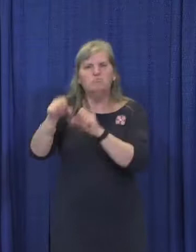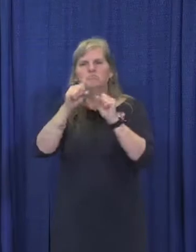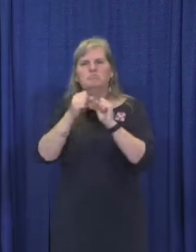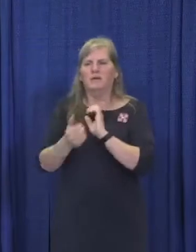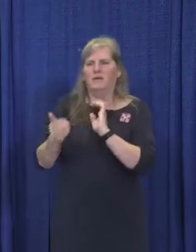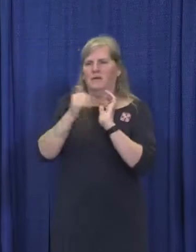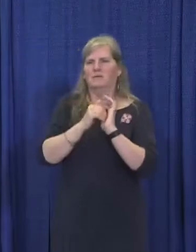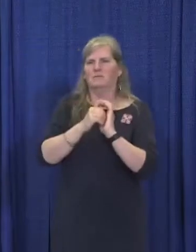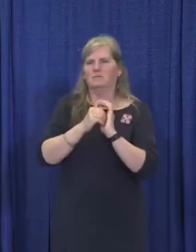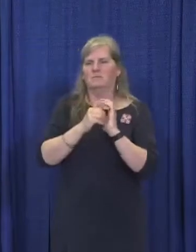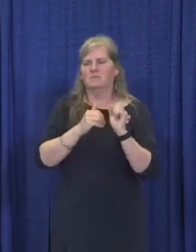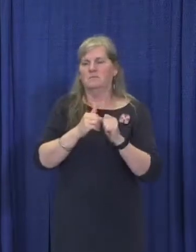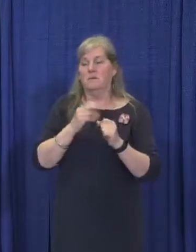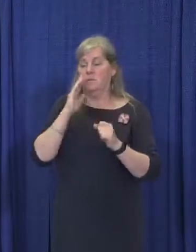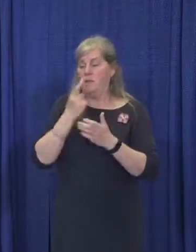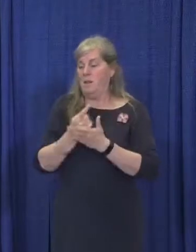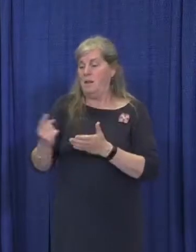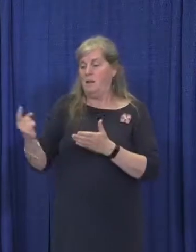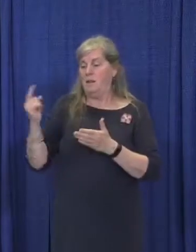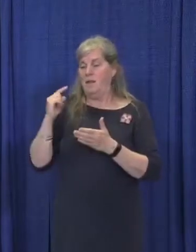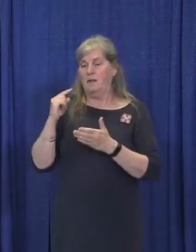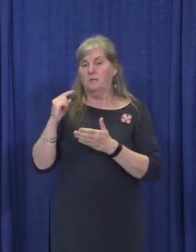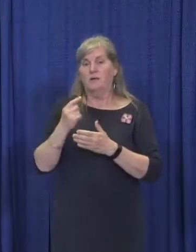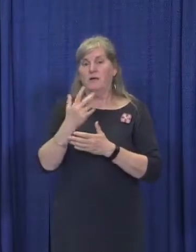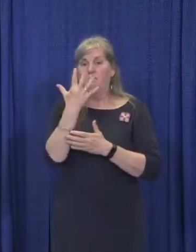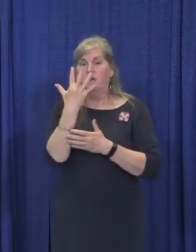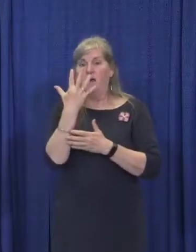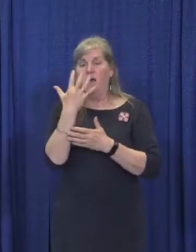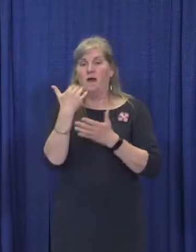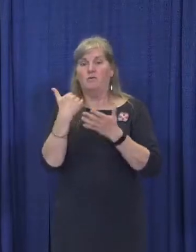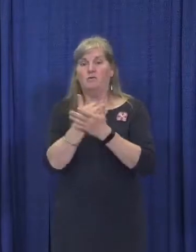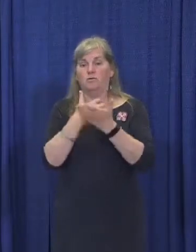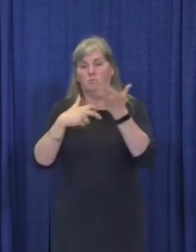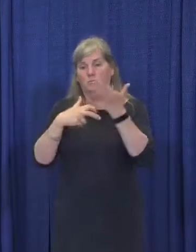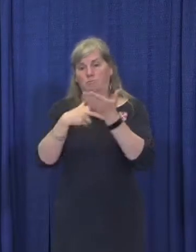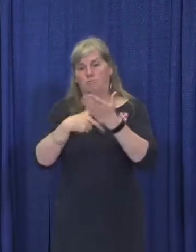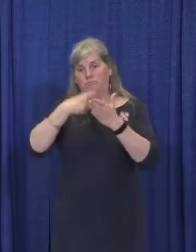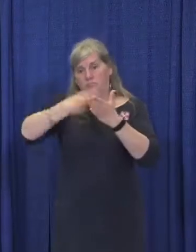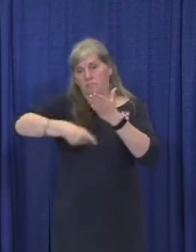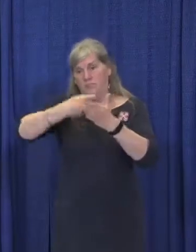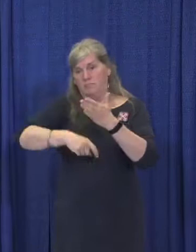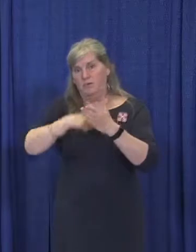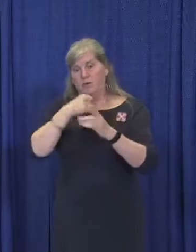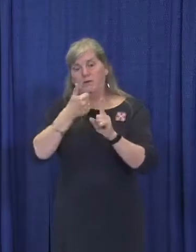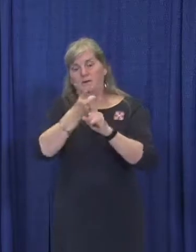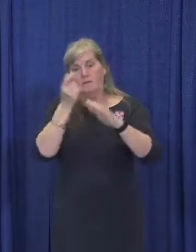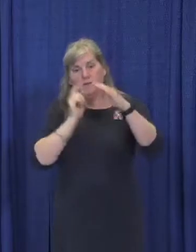And so that's what we are doing. And there was five new charges,